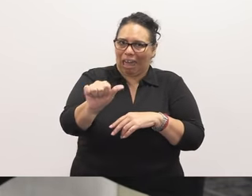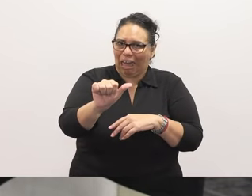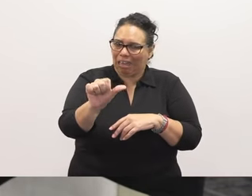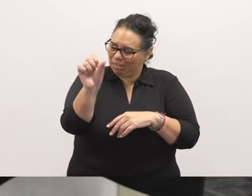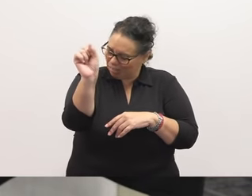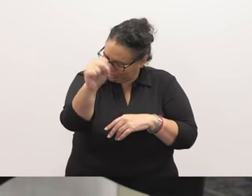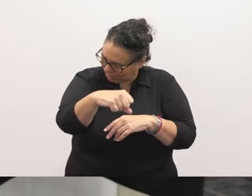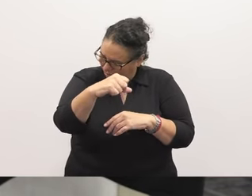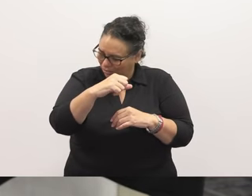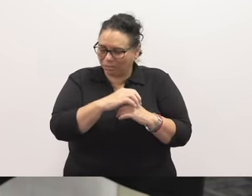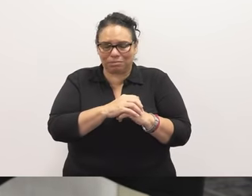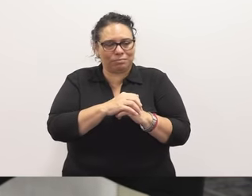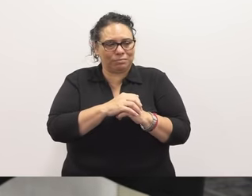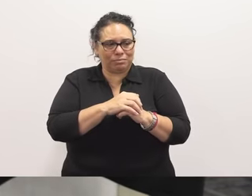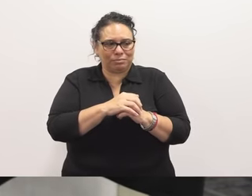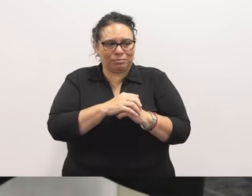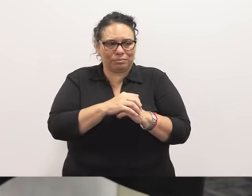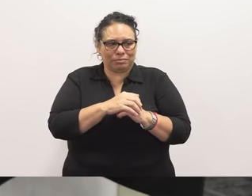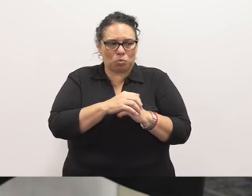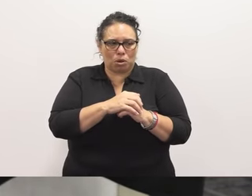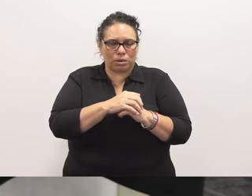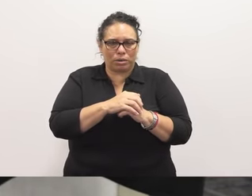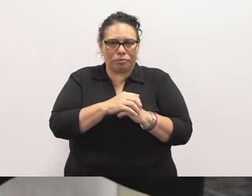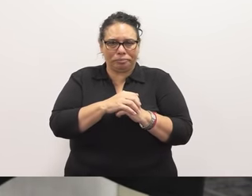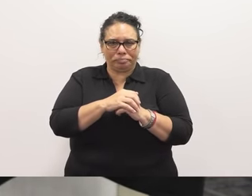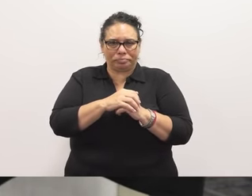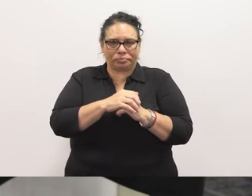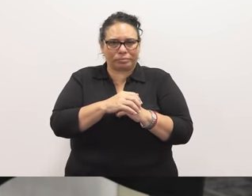And Ms. Bryant, you know, she helped a lot on math